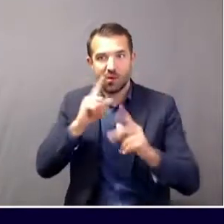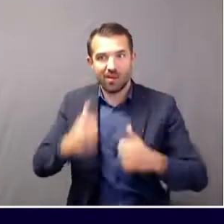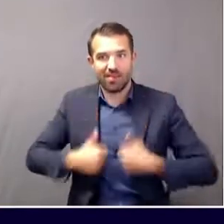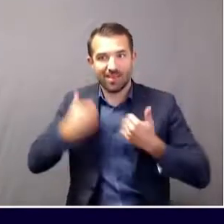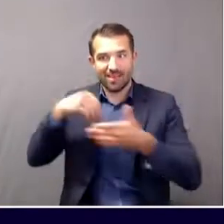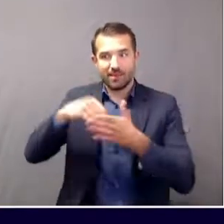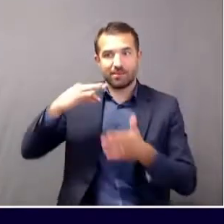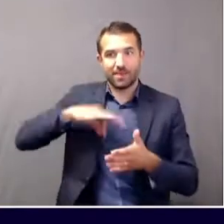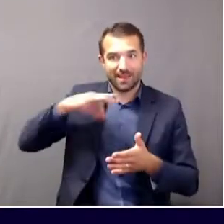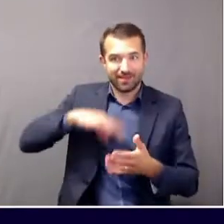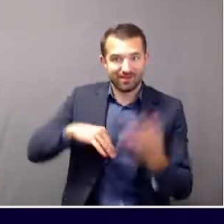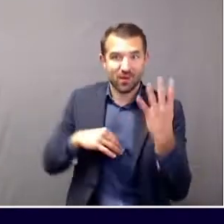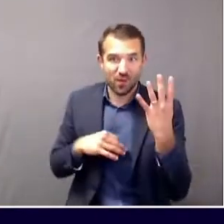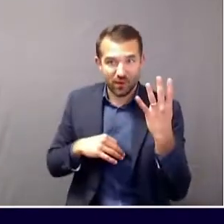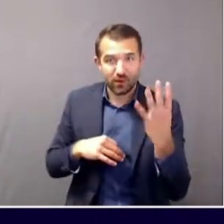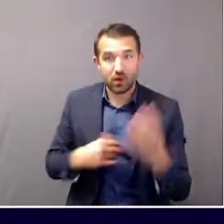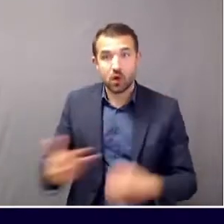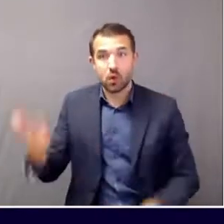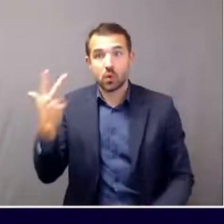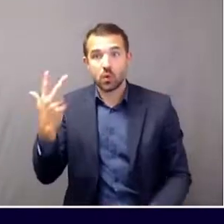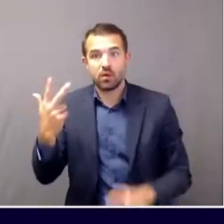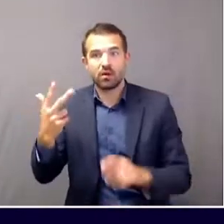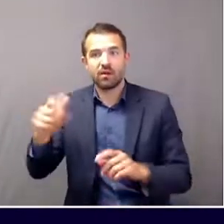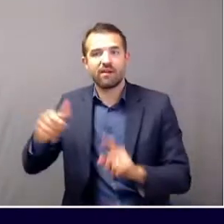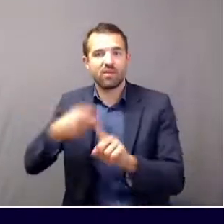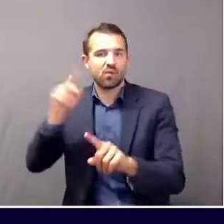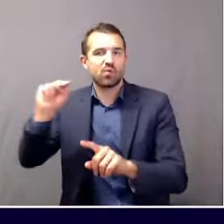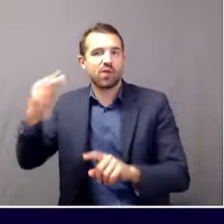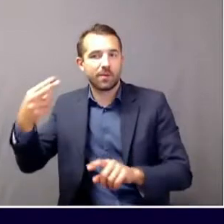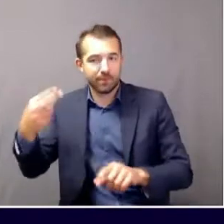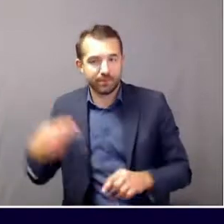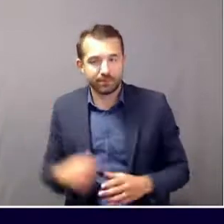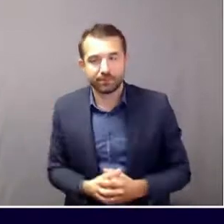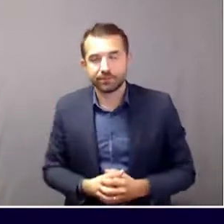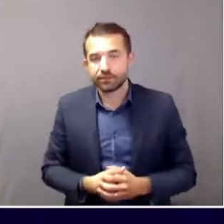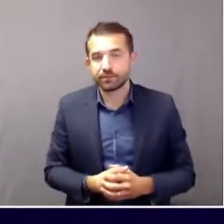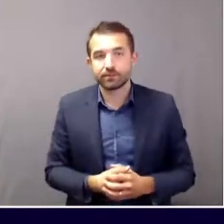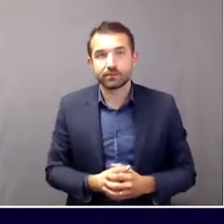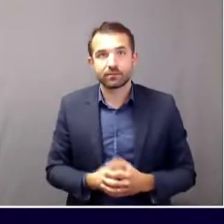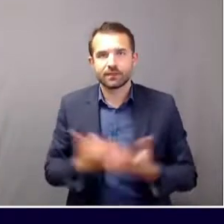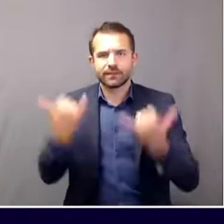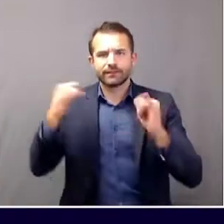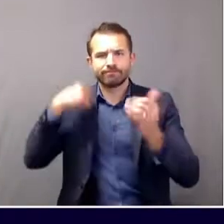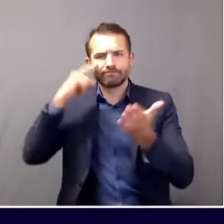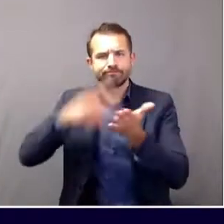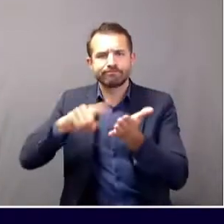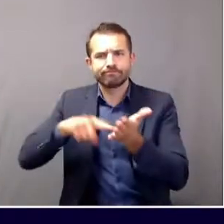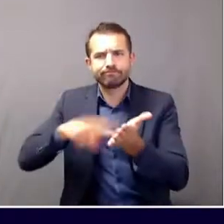again we've just started our investigation and as we learn